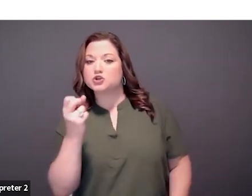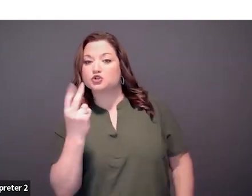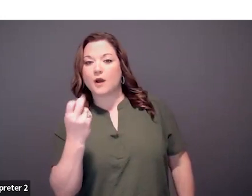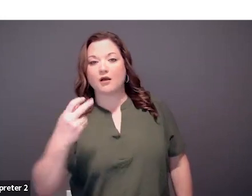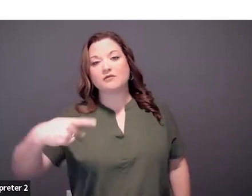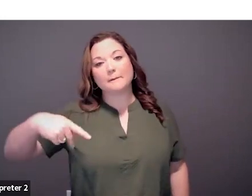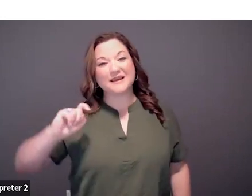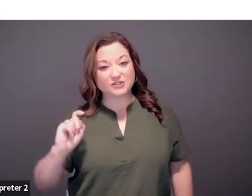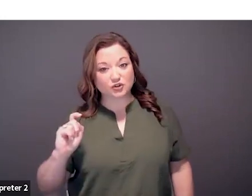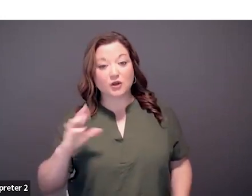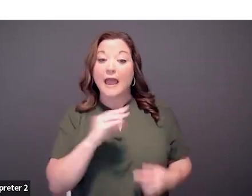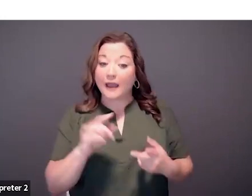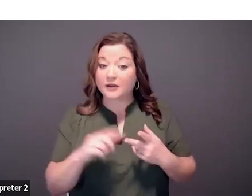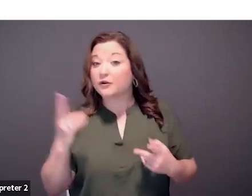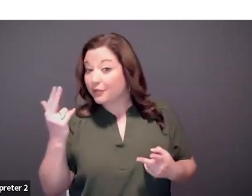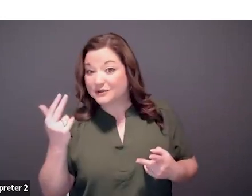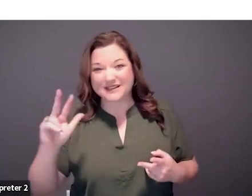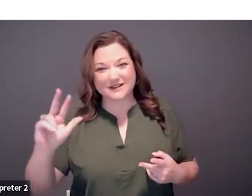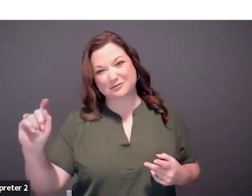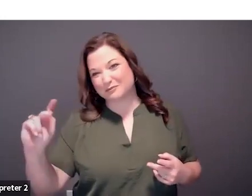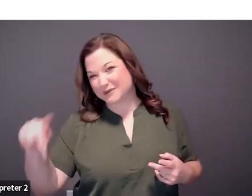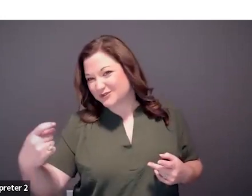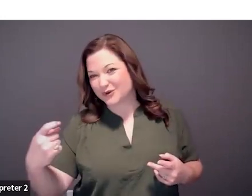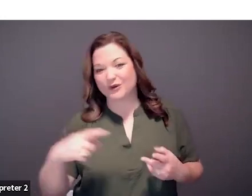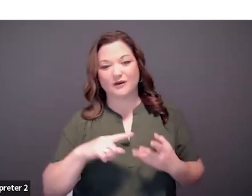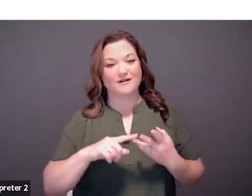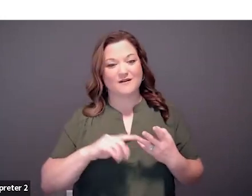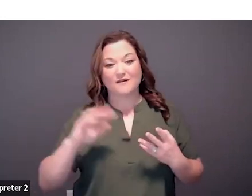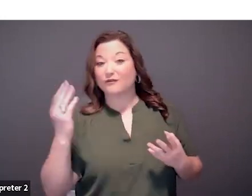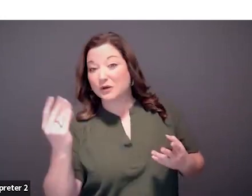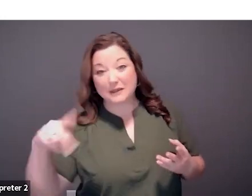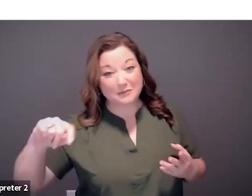and 13 pixels and even 14 pixels are too small.